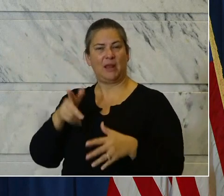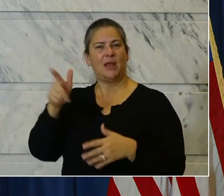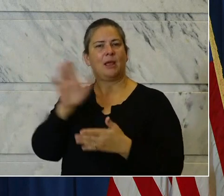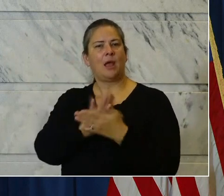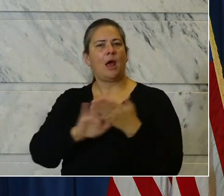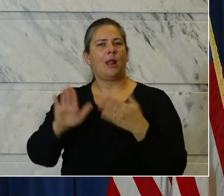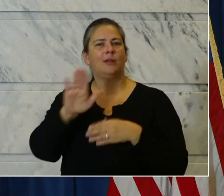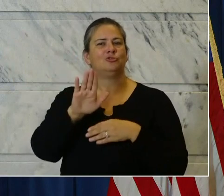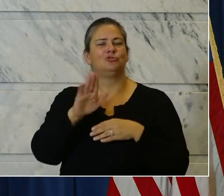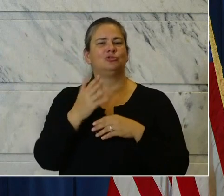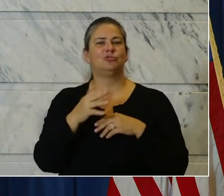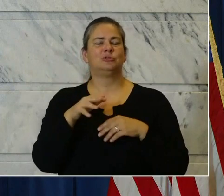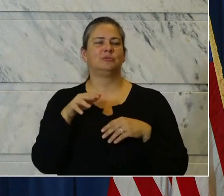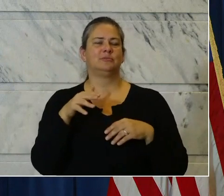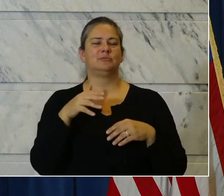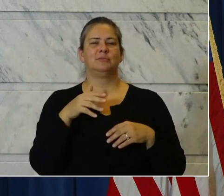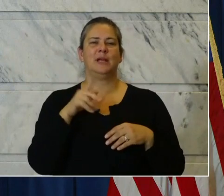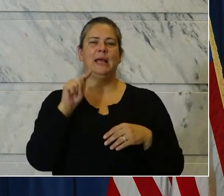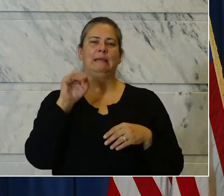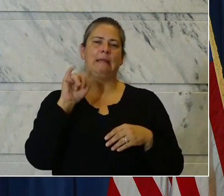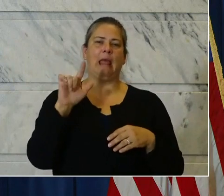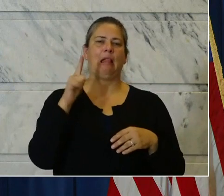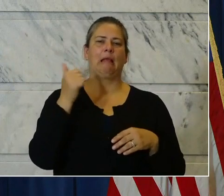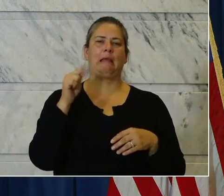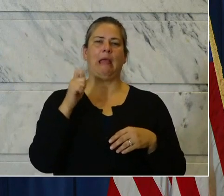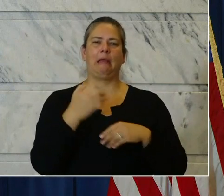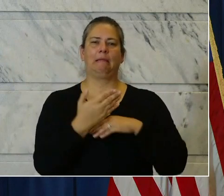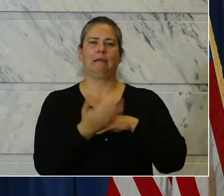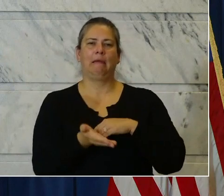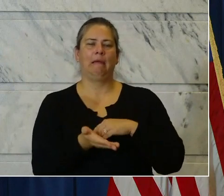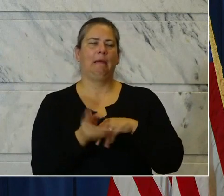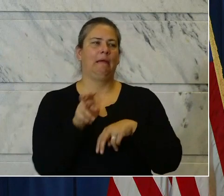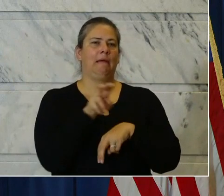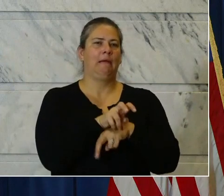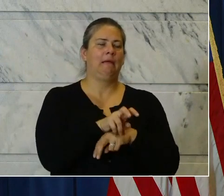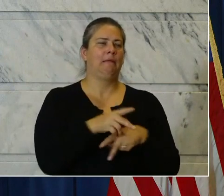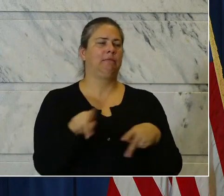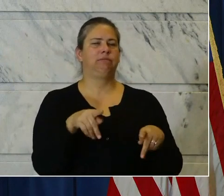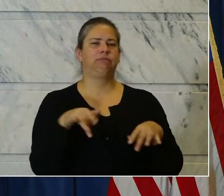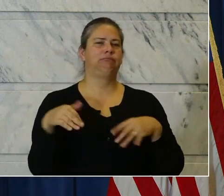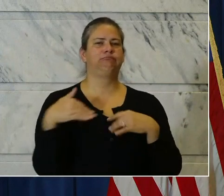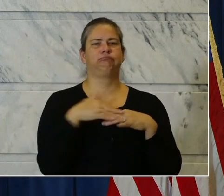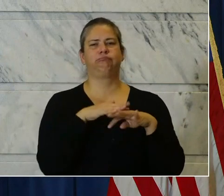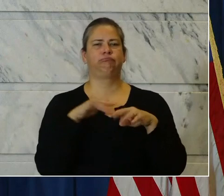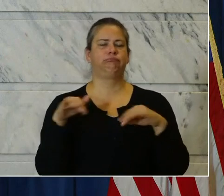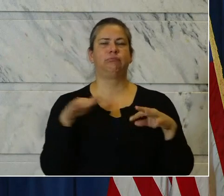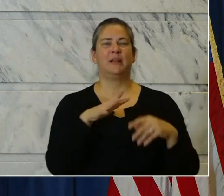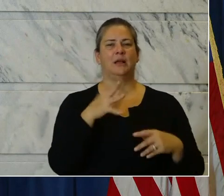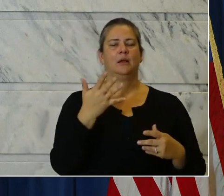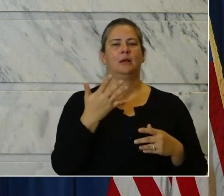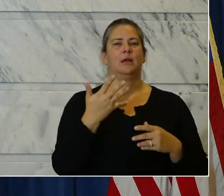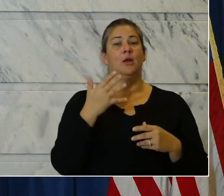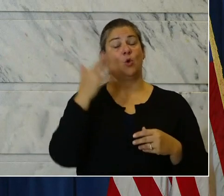ABOUT THIS ON. U. K. AND THE CITY OF LEXINGTON ANNOUNCED THEY'RE GOING TO DO JOINT BUT BECAUSE OF THE NUMBER OF